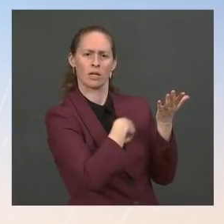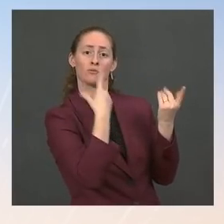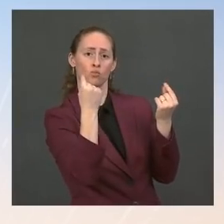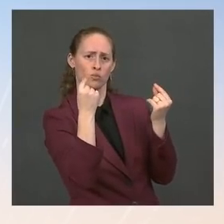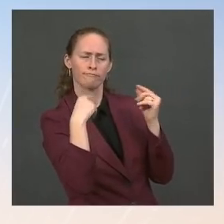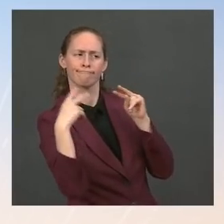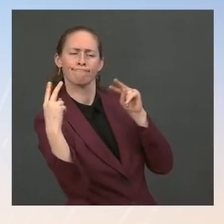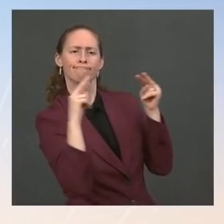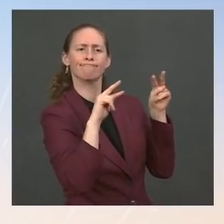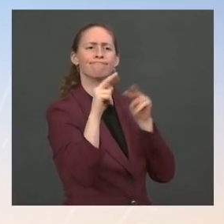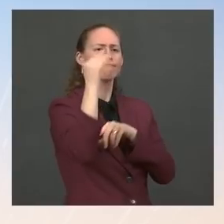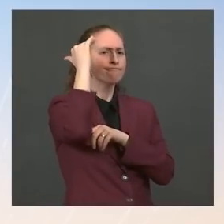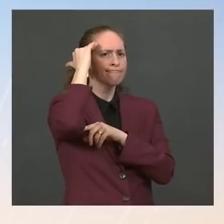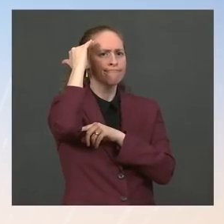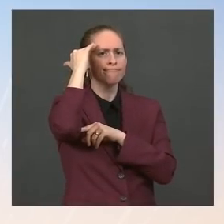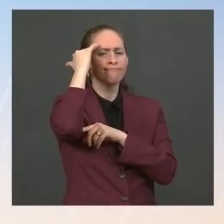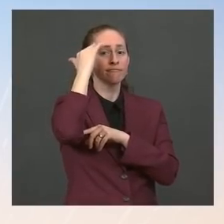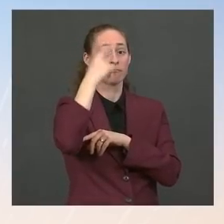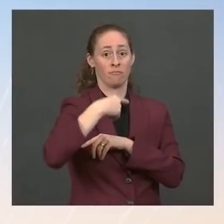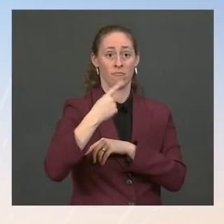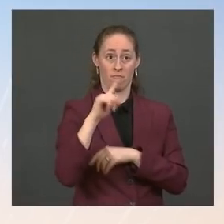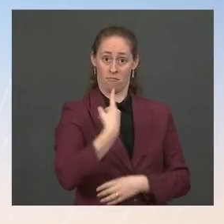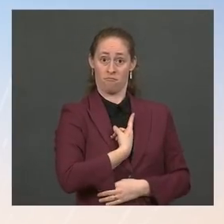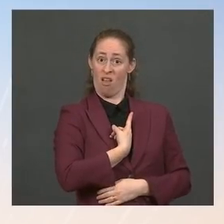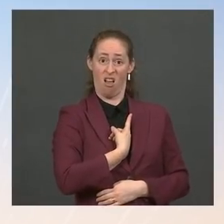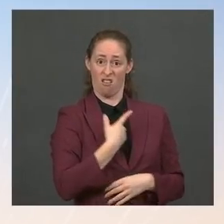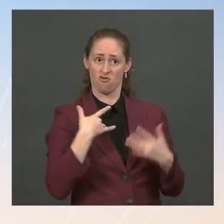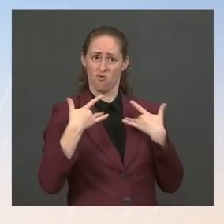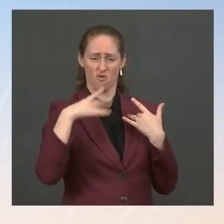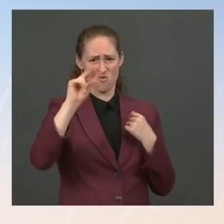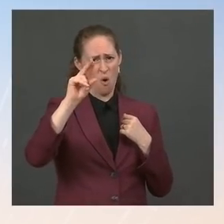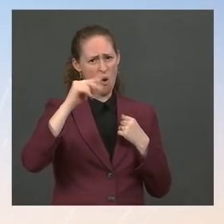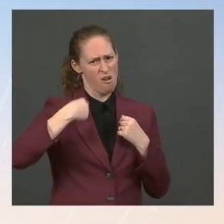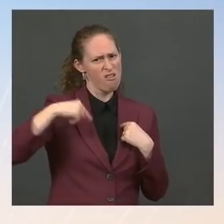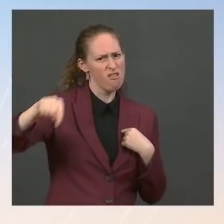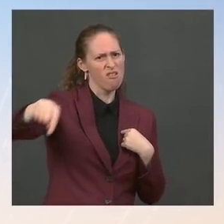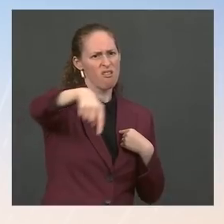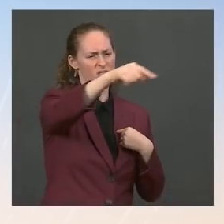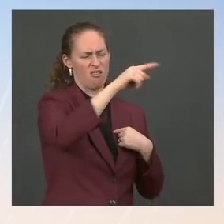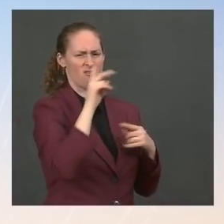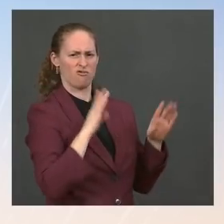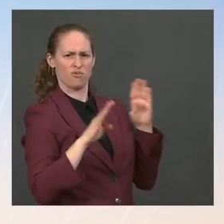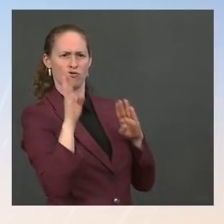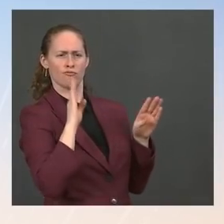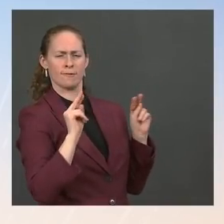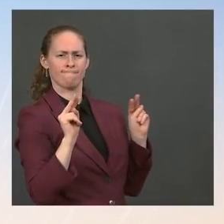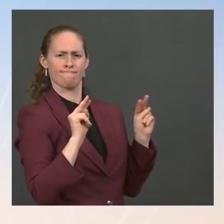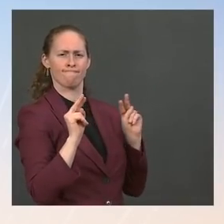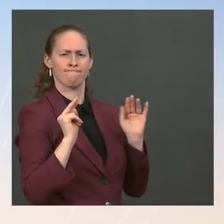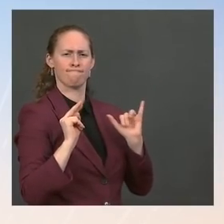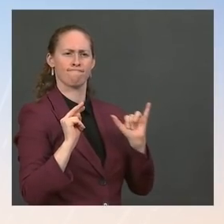about reports of military buildup on the border. I don't have anything to preview at this point in time, but that is something that we are very actively engaged